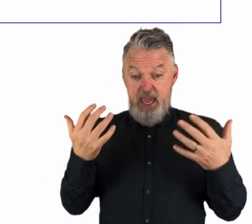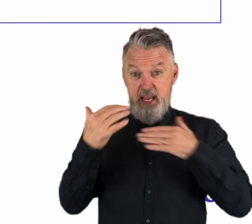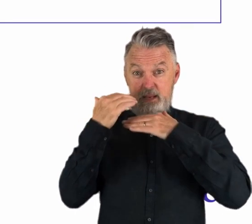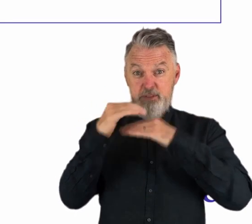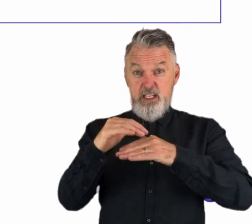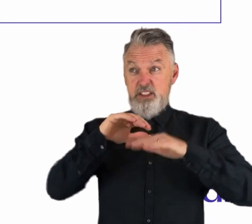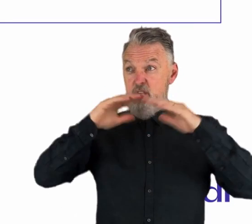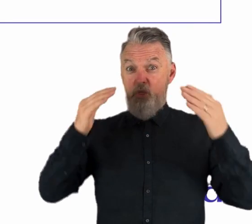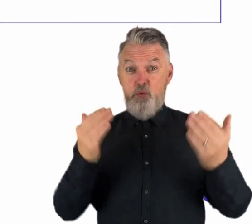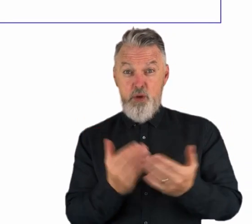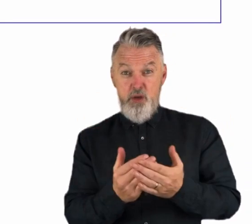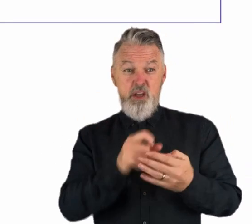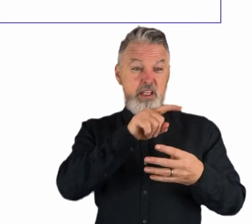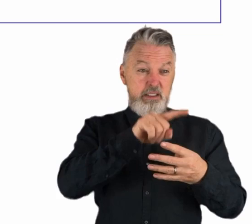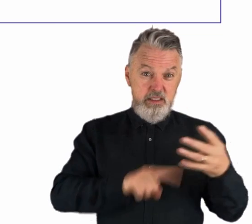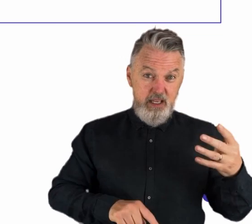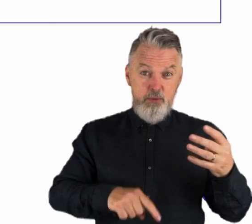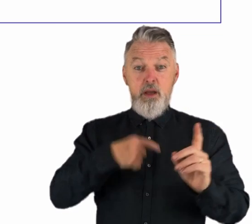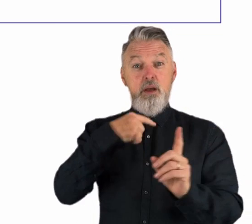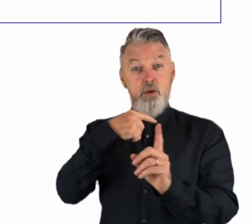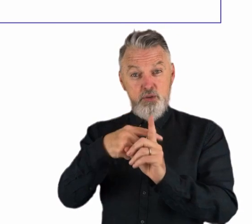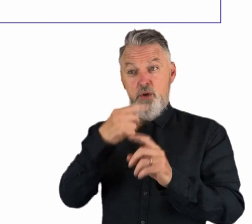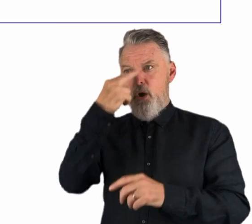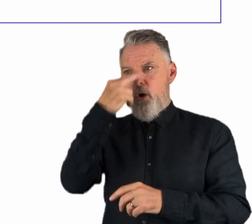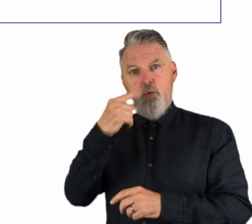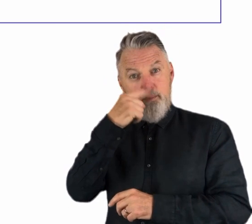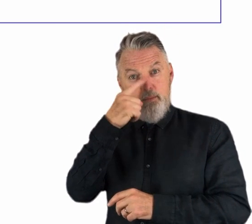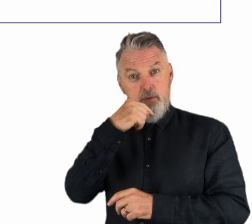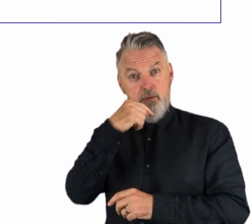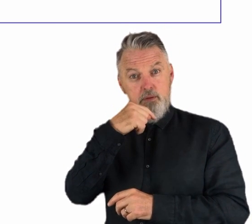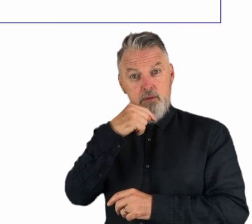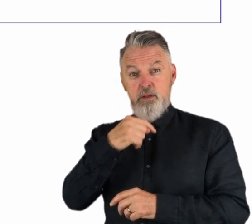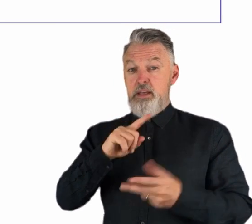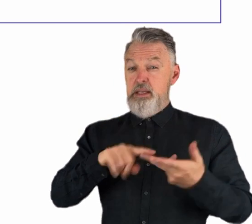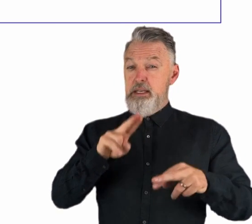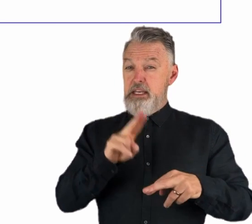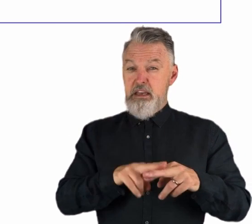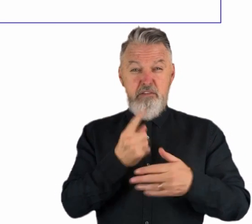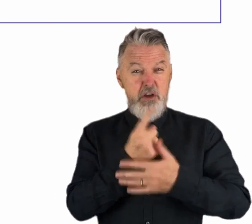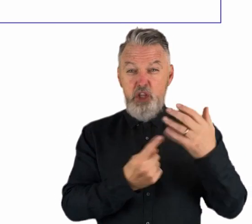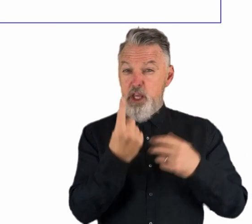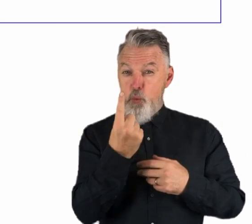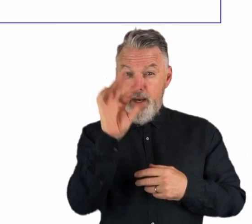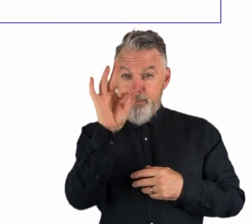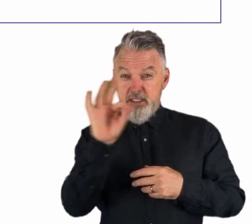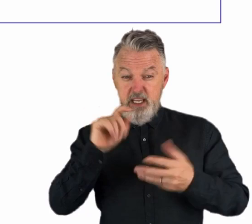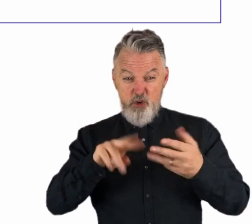when you factor in the disabled community but also the aging population so if we can hit just 1% of market penetration,